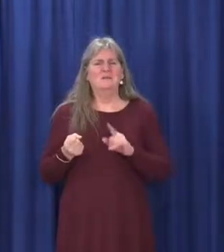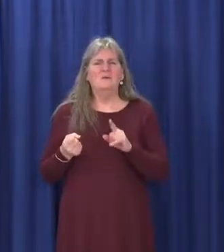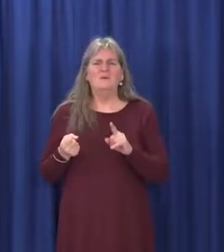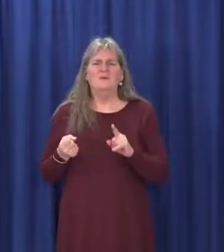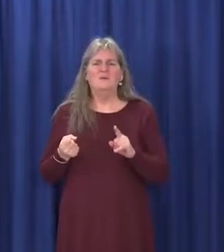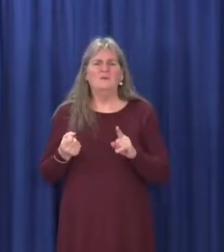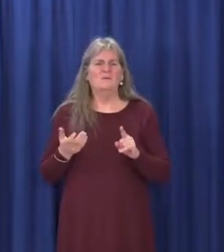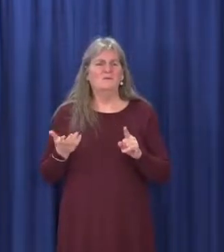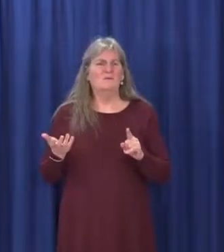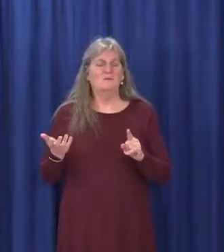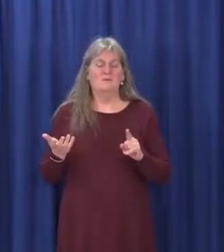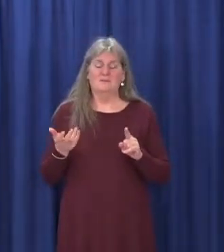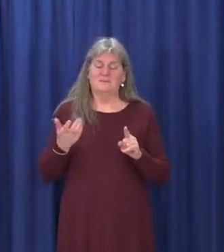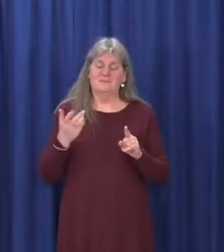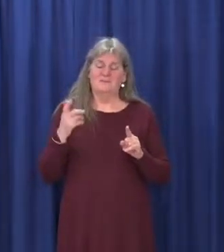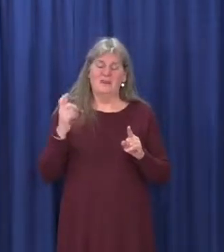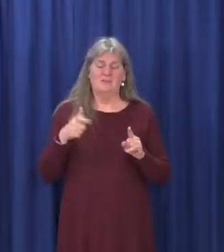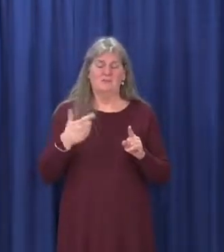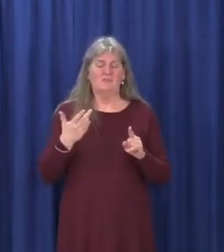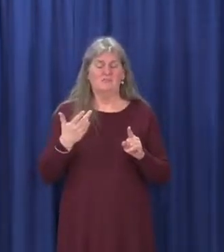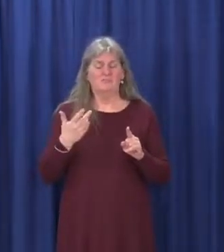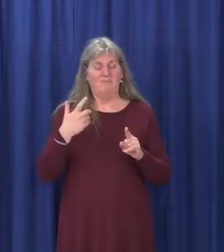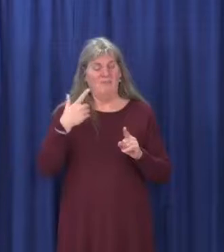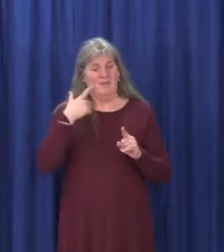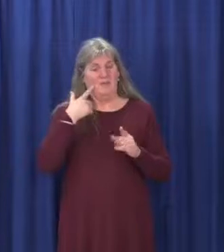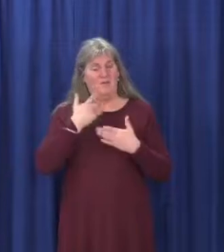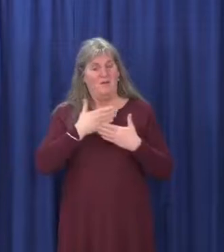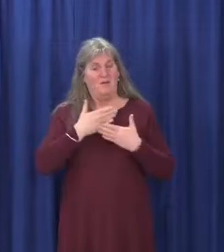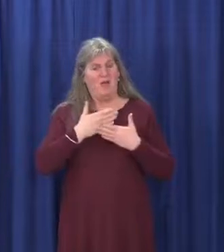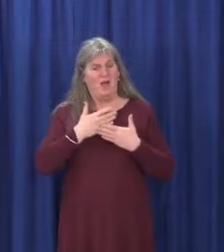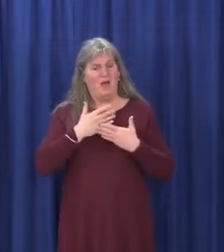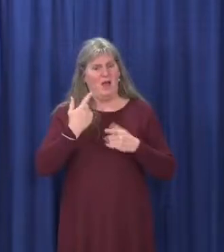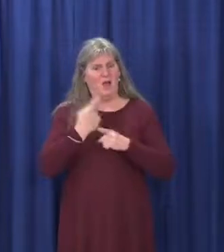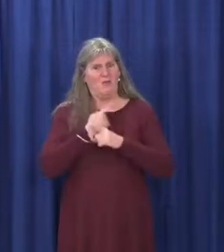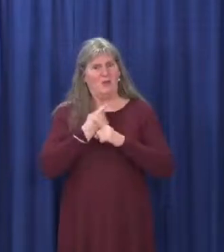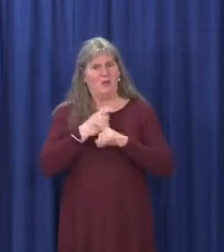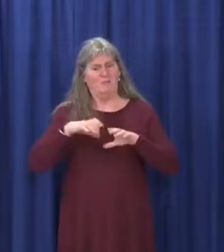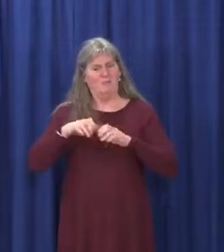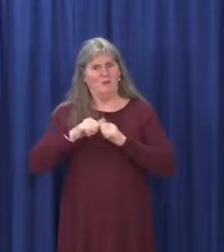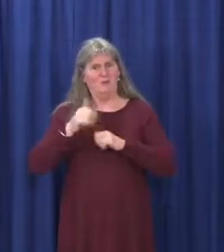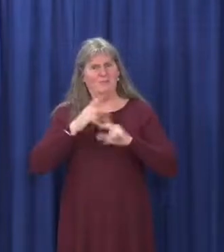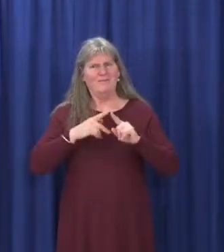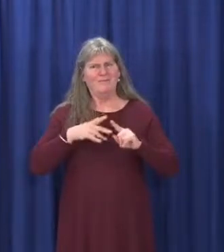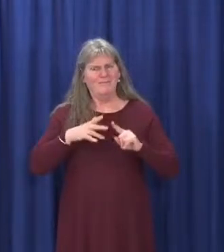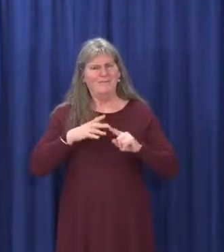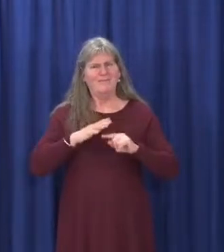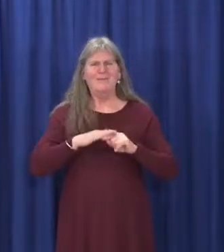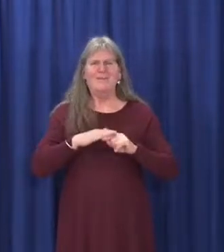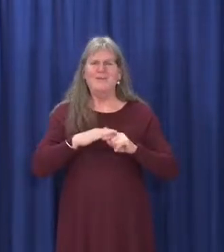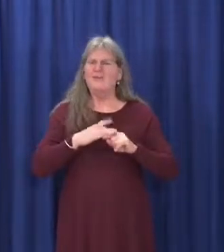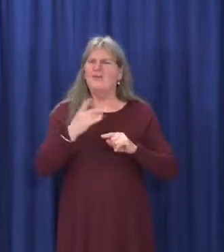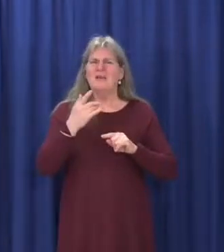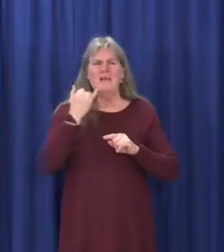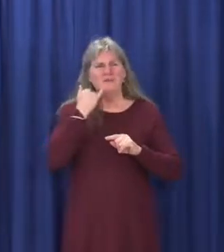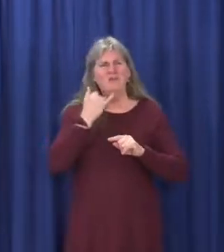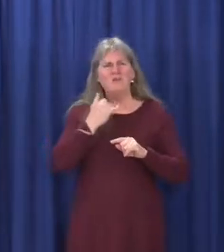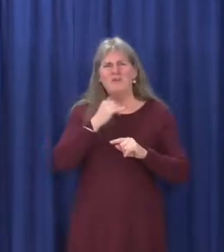how they're being treated. So again, please, you know, direct your frustration to folks in government. But let's support business